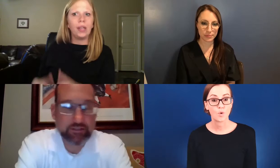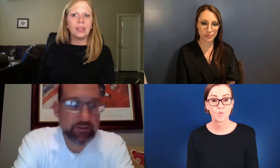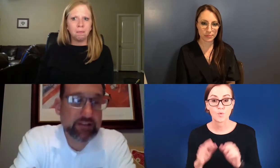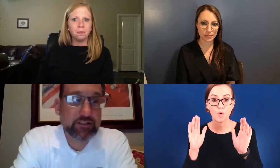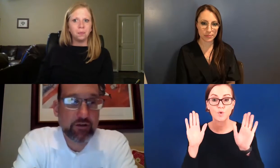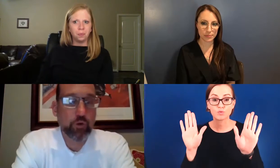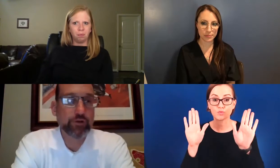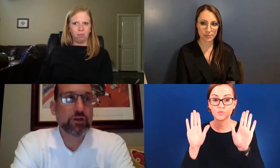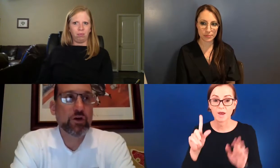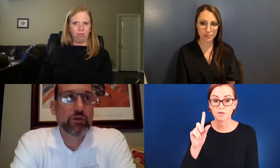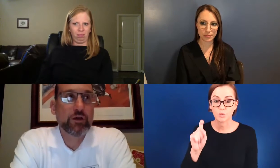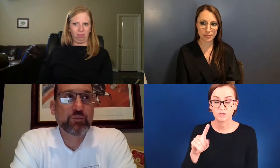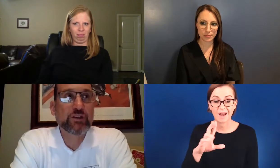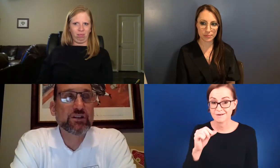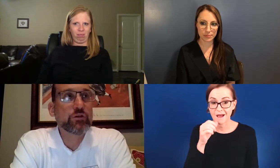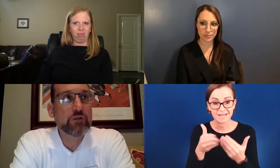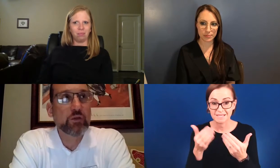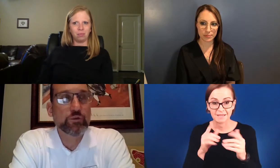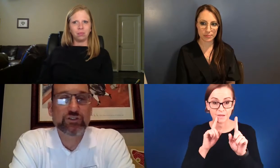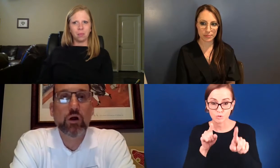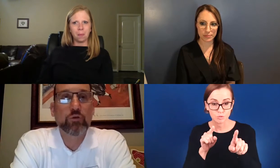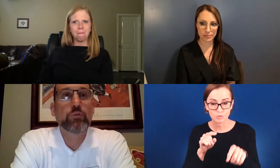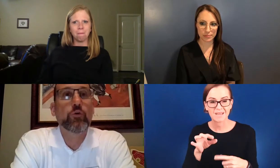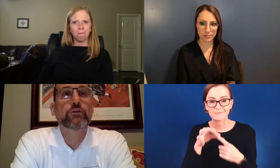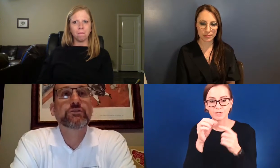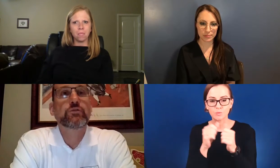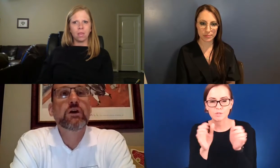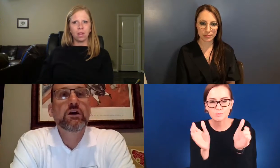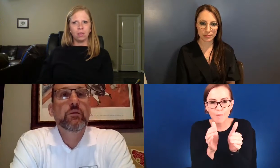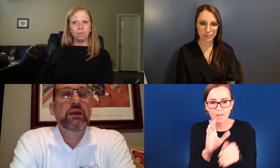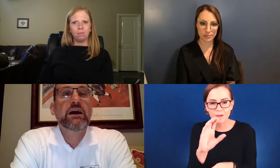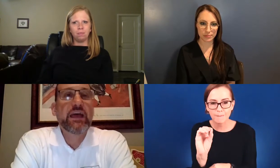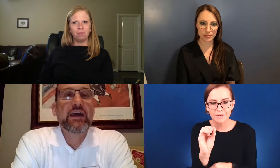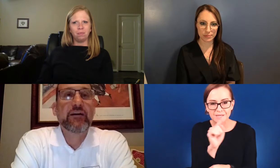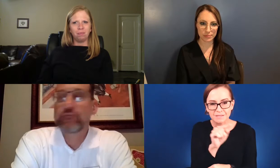And that's a tough one, especially when you're dealing with smaller employers who may not have